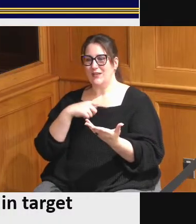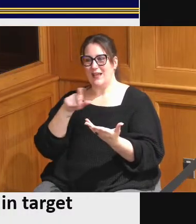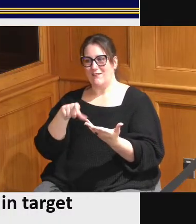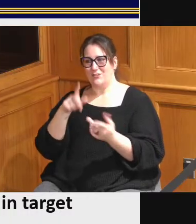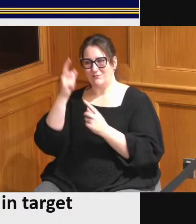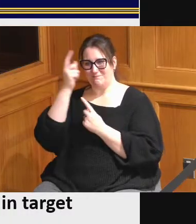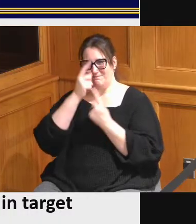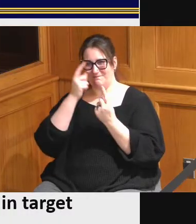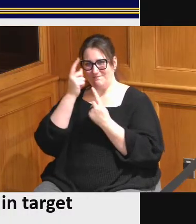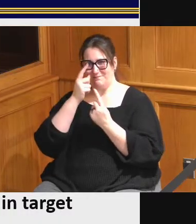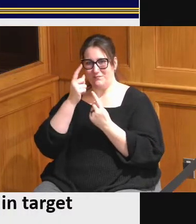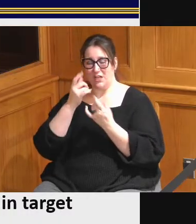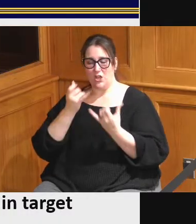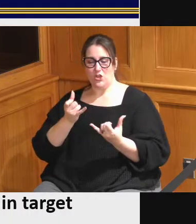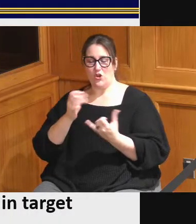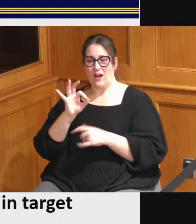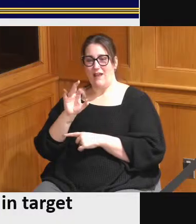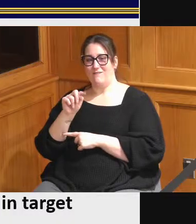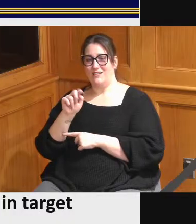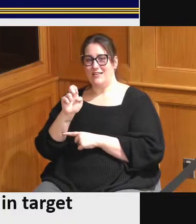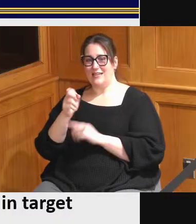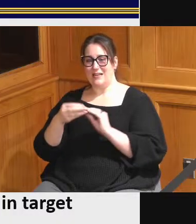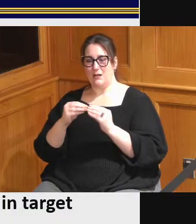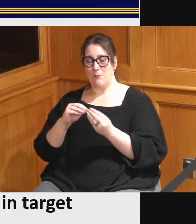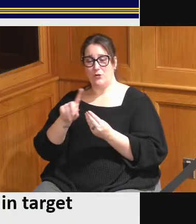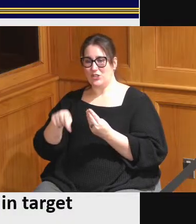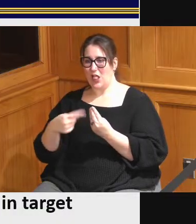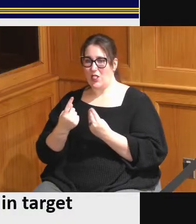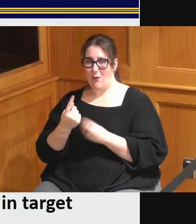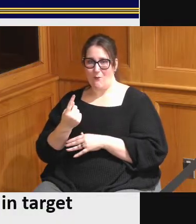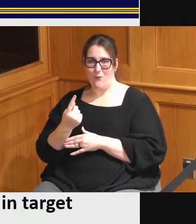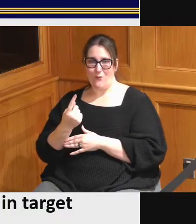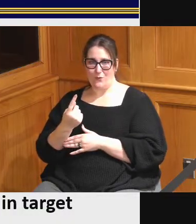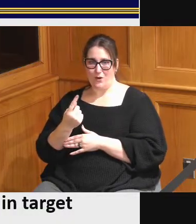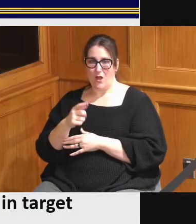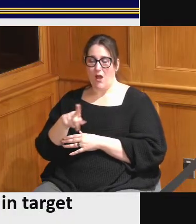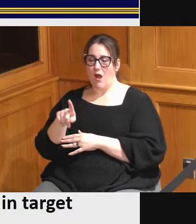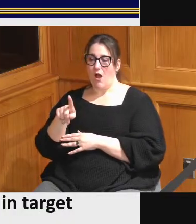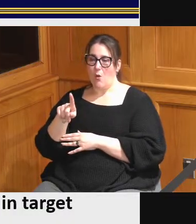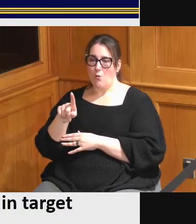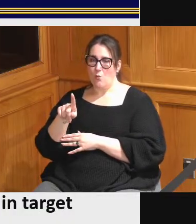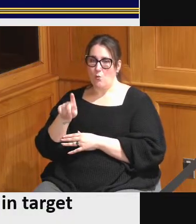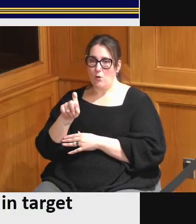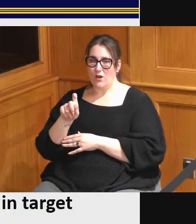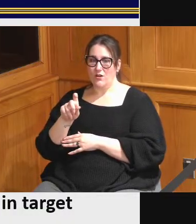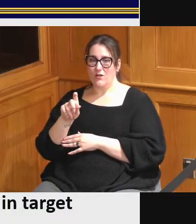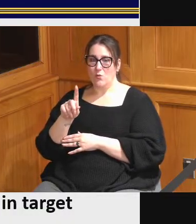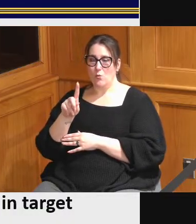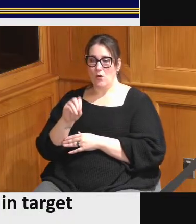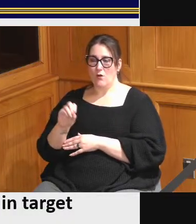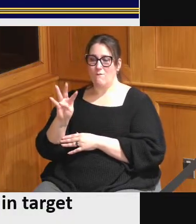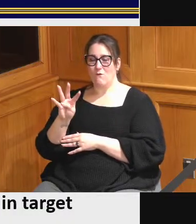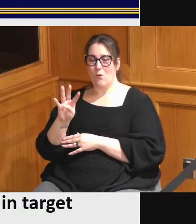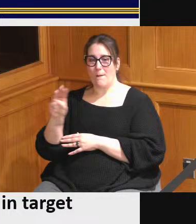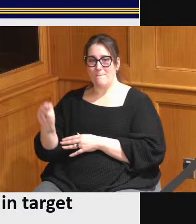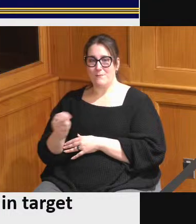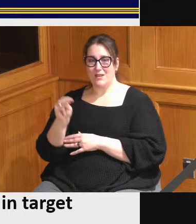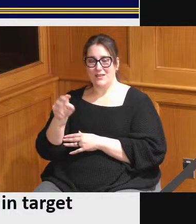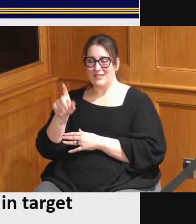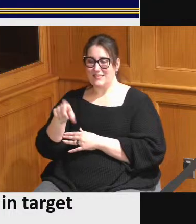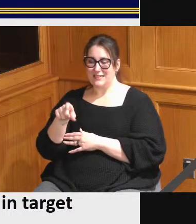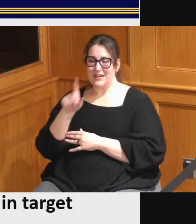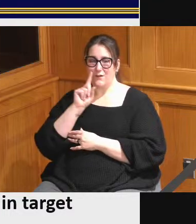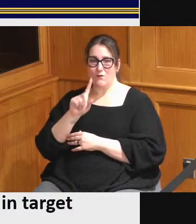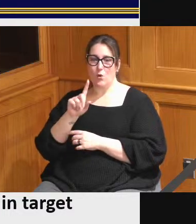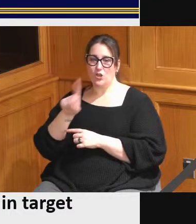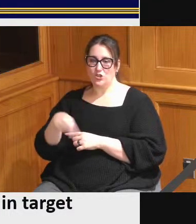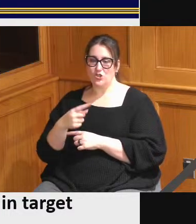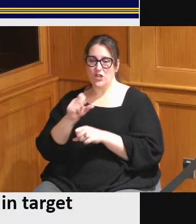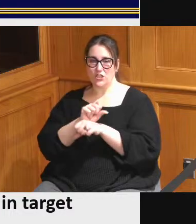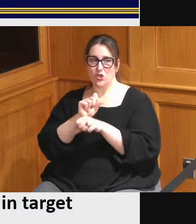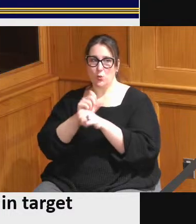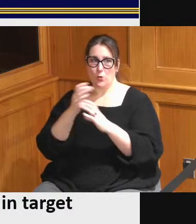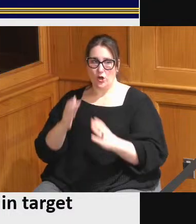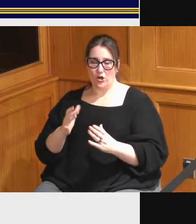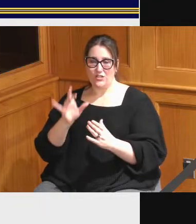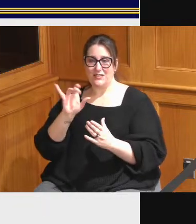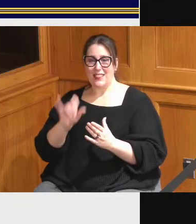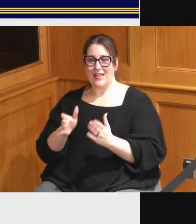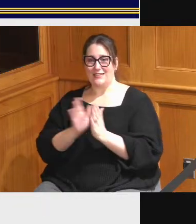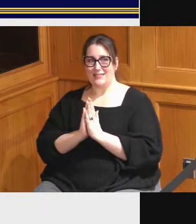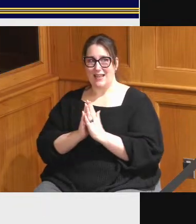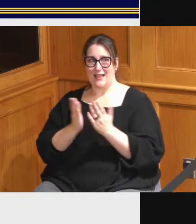off of our current FTE numbers alone, 104 million is needed to fund our personnel. That's our ask